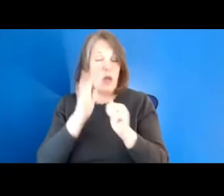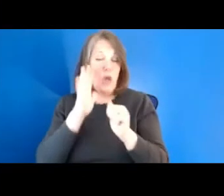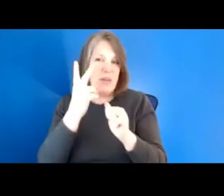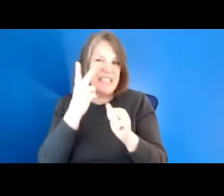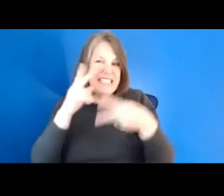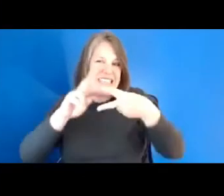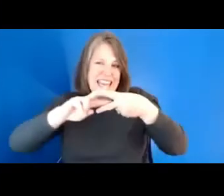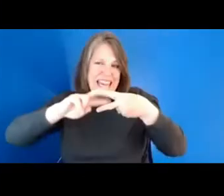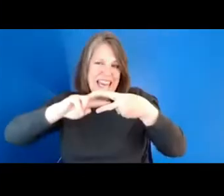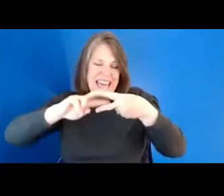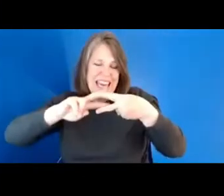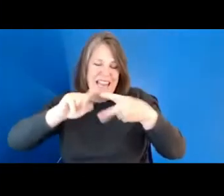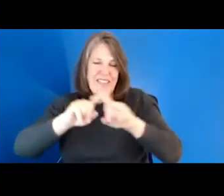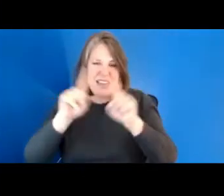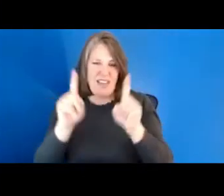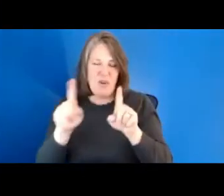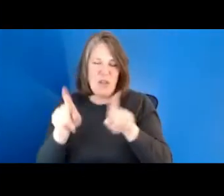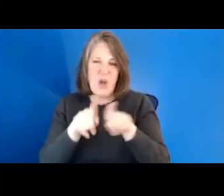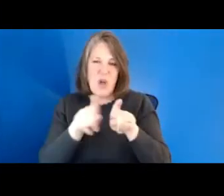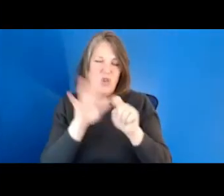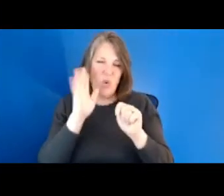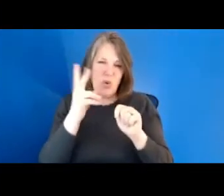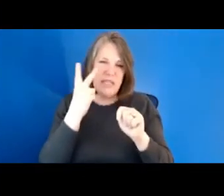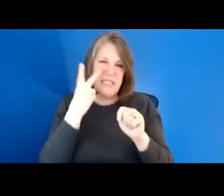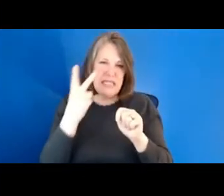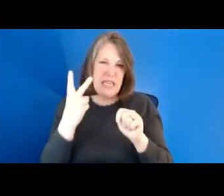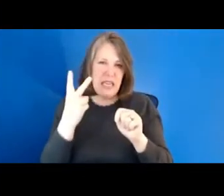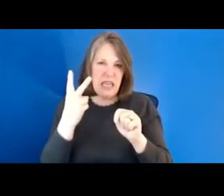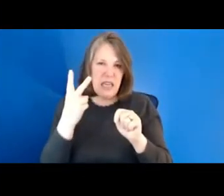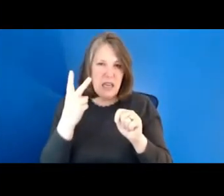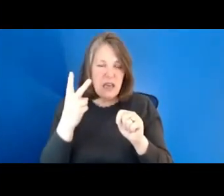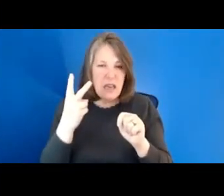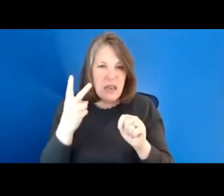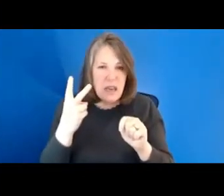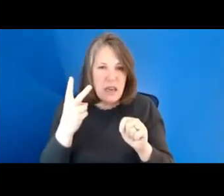and you would also see it here on the template itself.